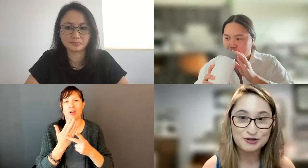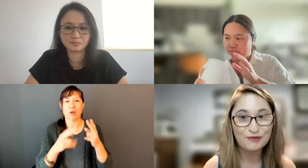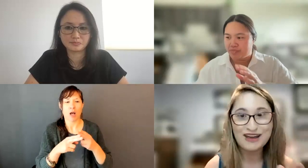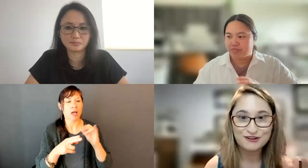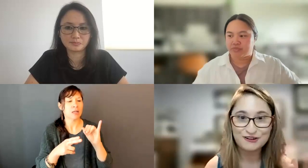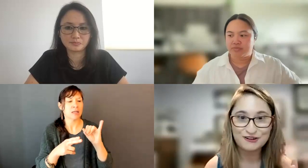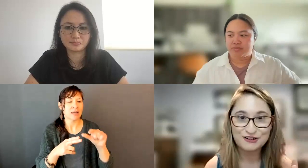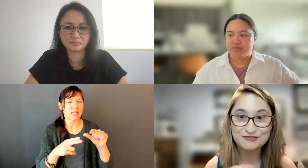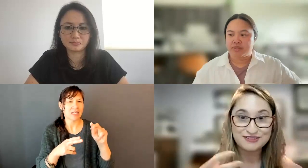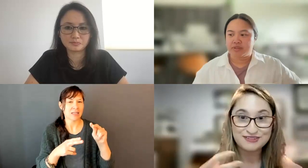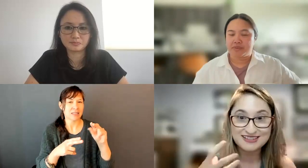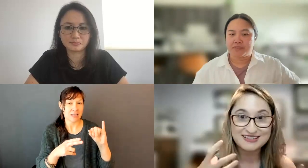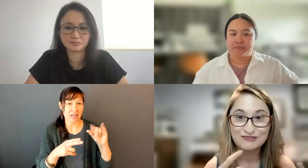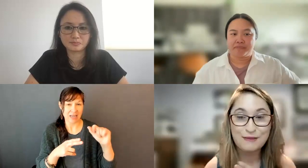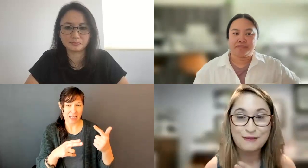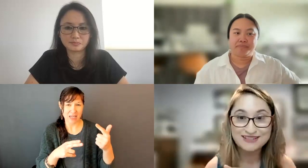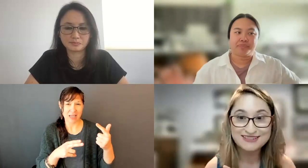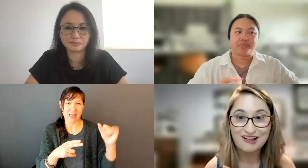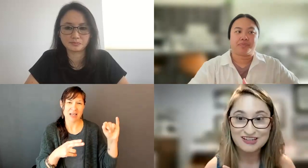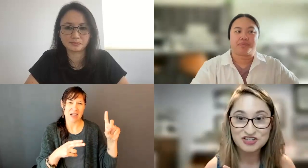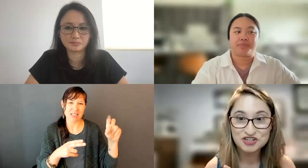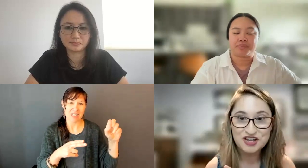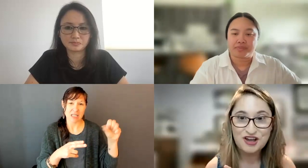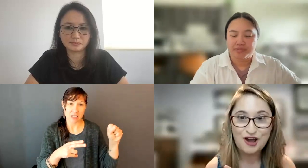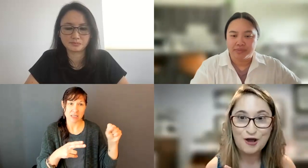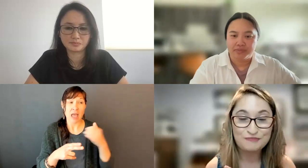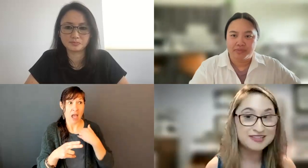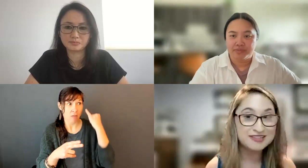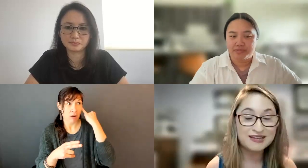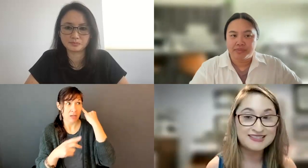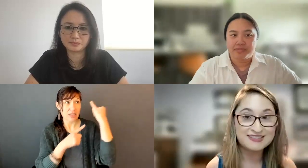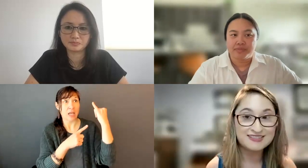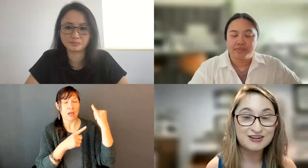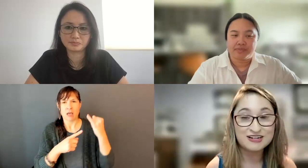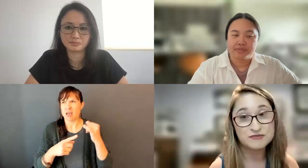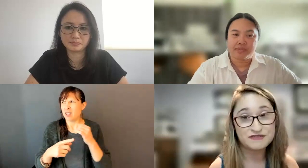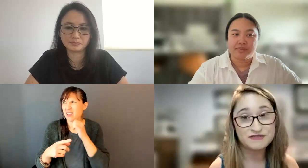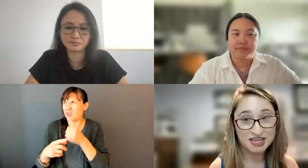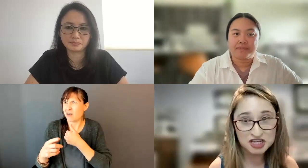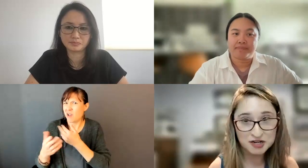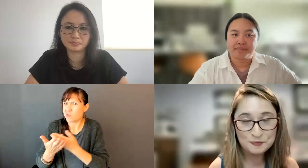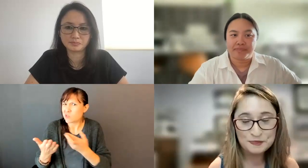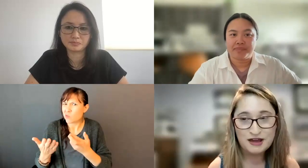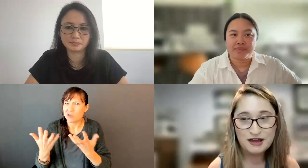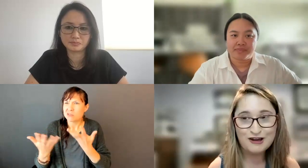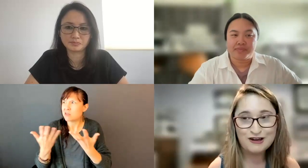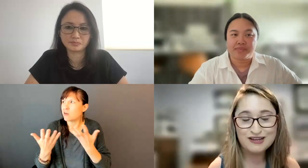and you don't have your resources or that base knowledge, that's a good place to start in terms of education.